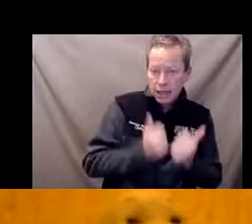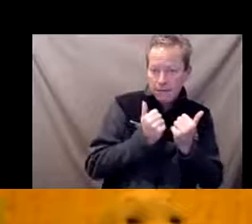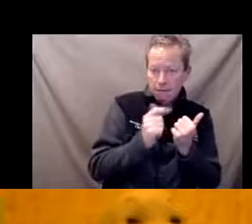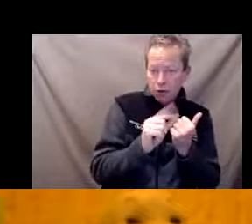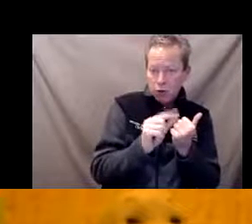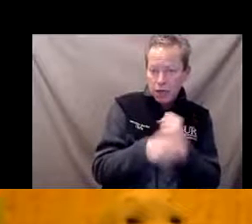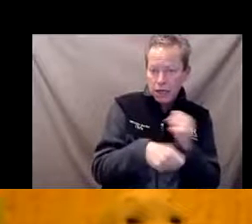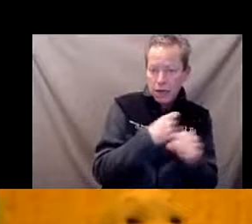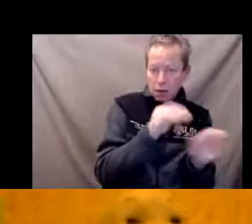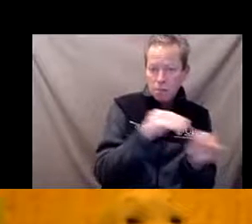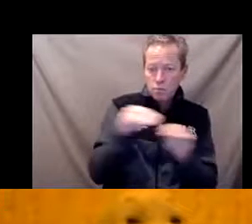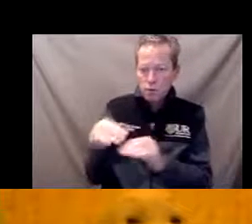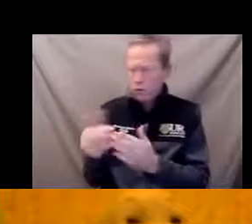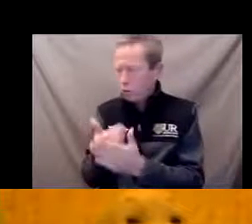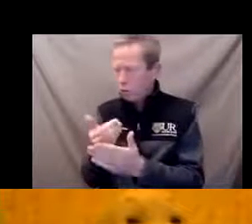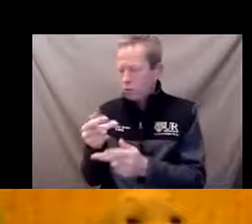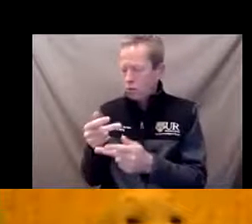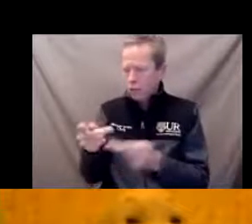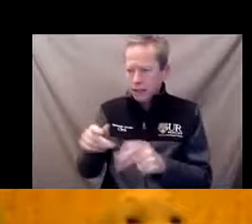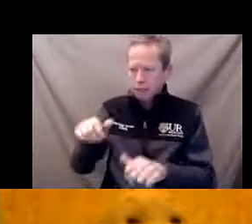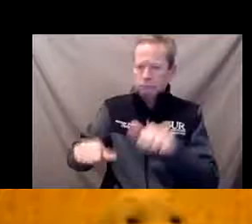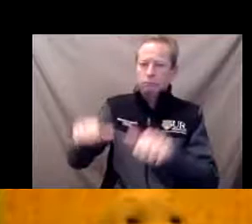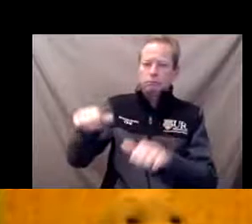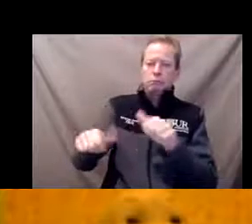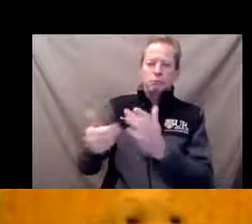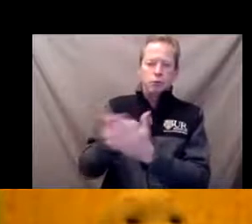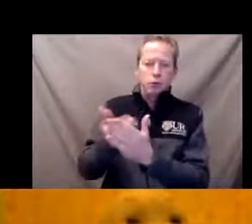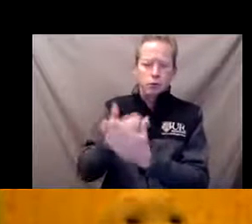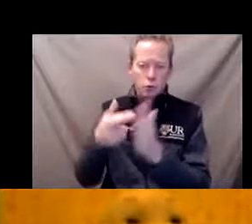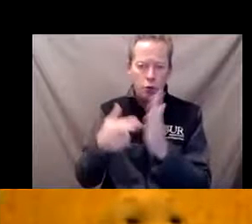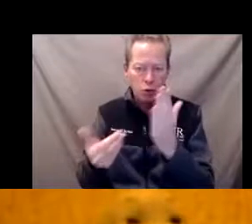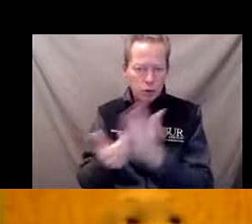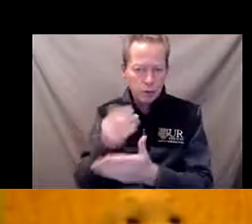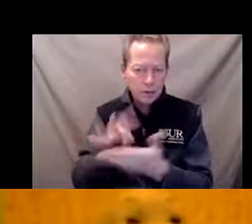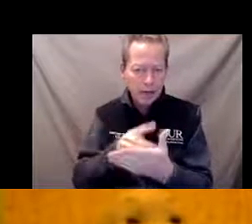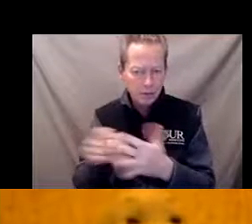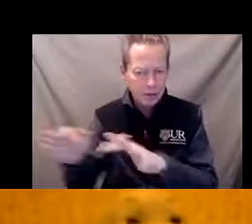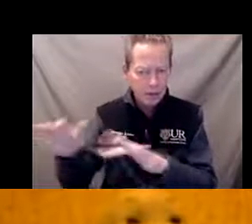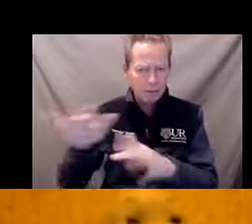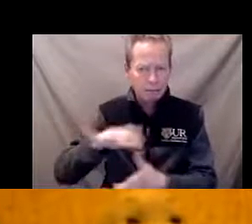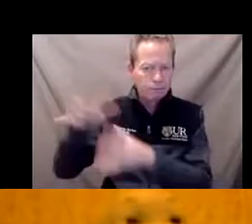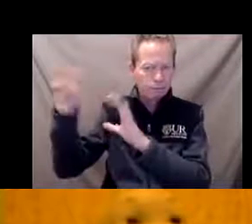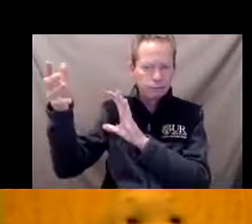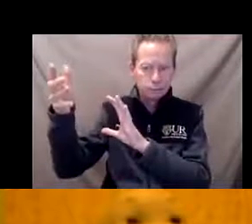and now go to a new place with new rules and new schedules and it just totally messes them up